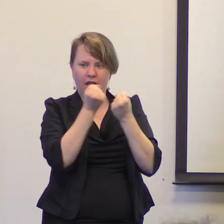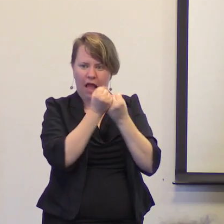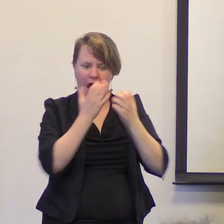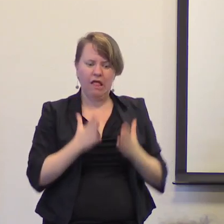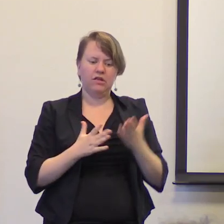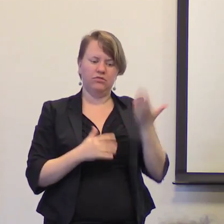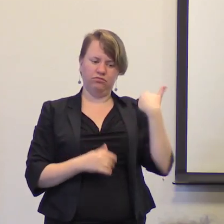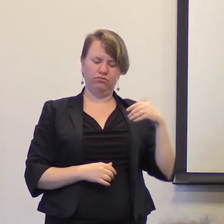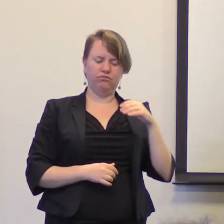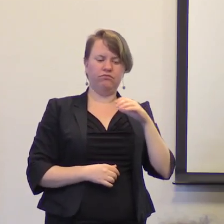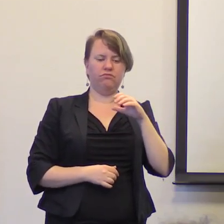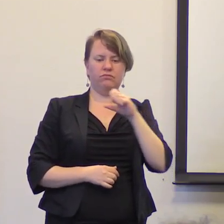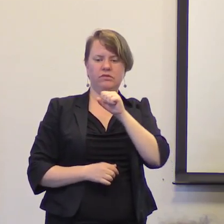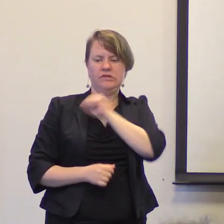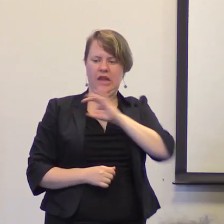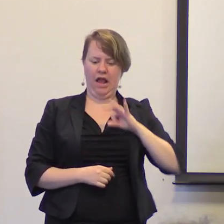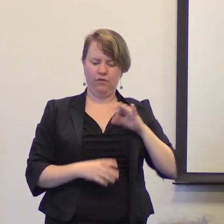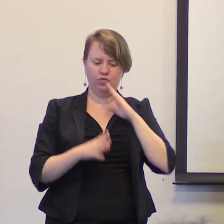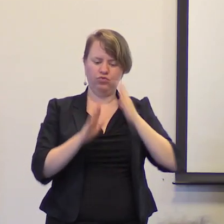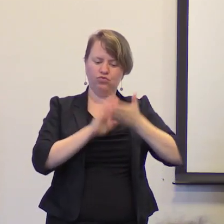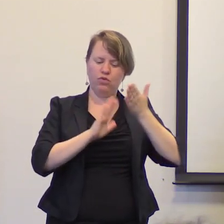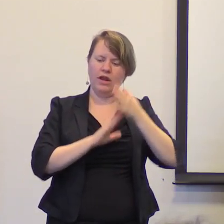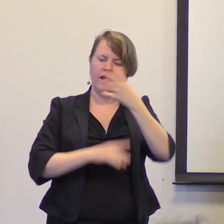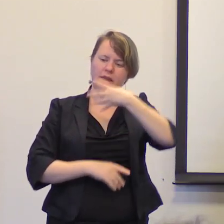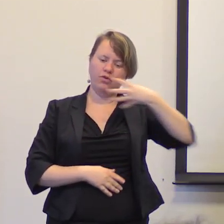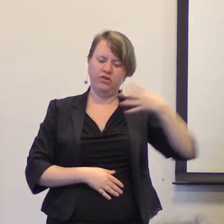staffer who's running an immigration clinic at Yale Law School.